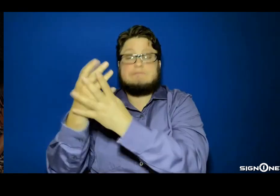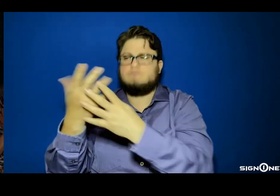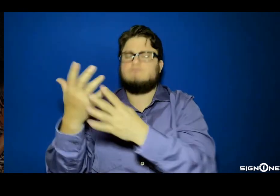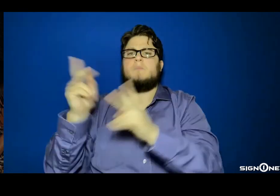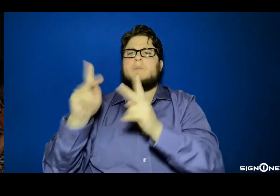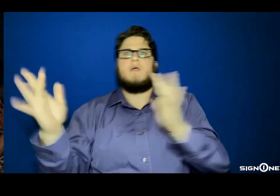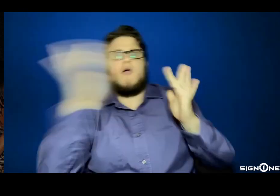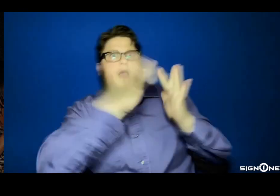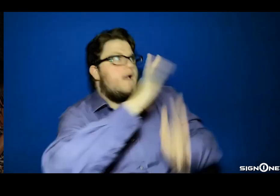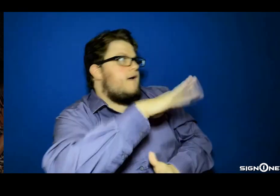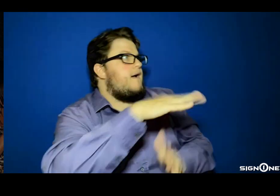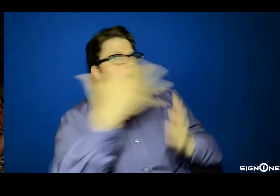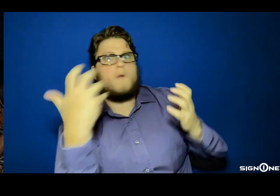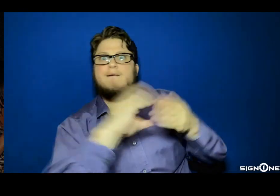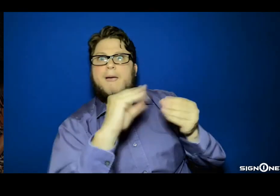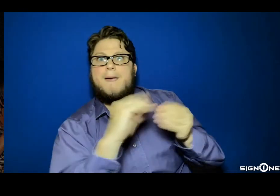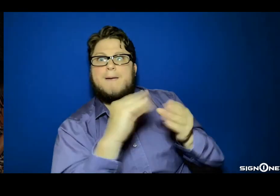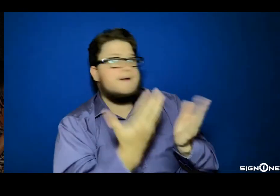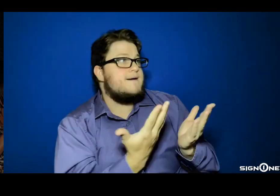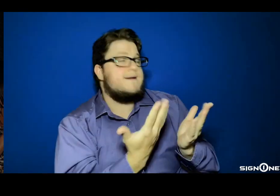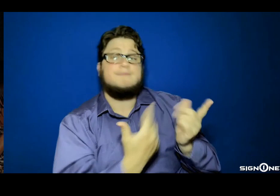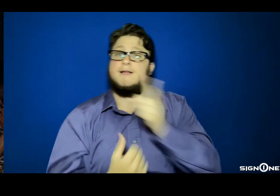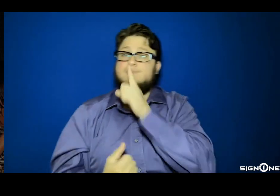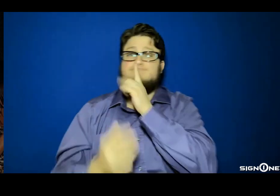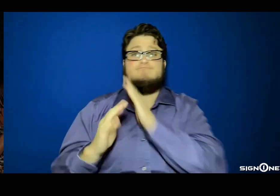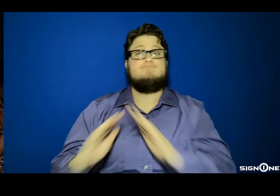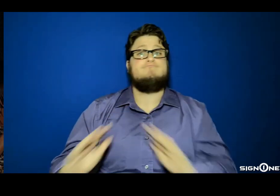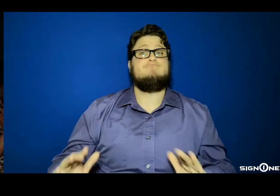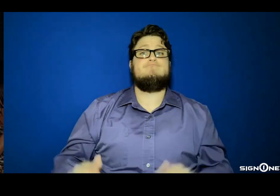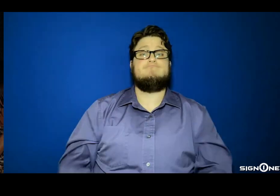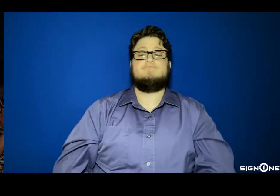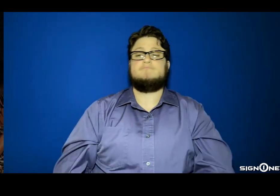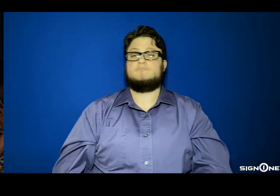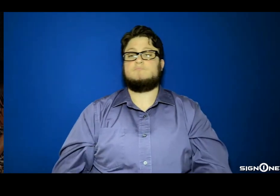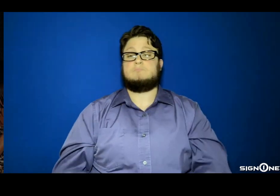prison cell last year.